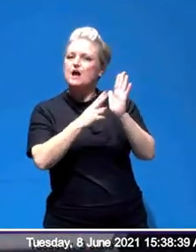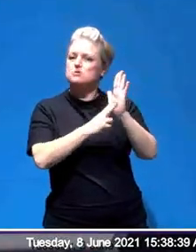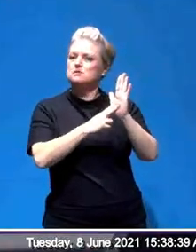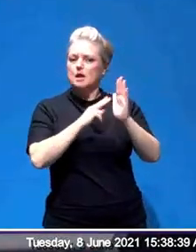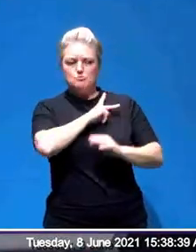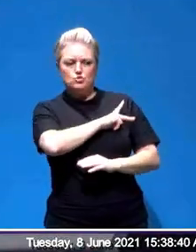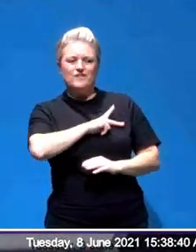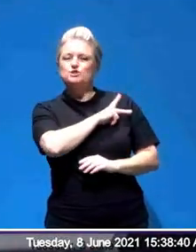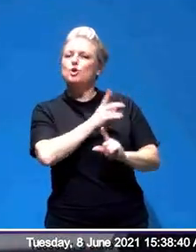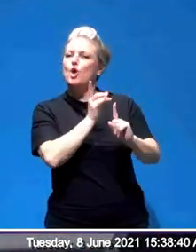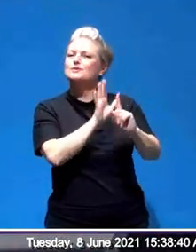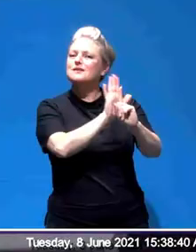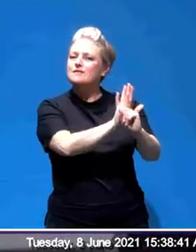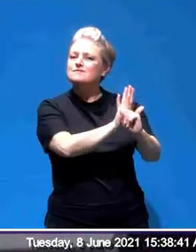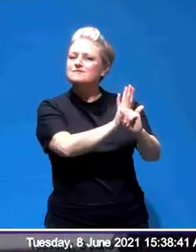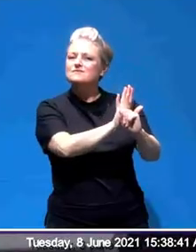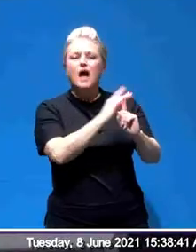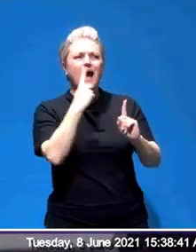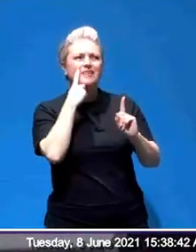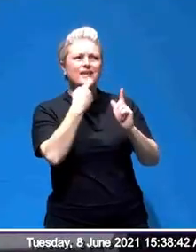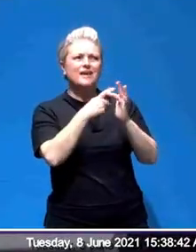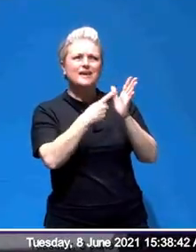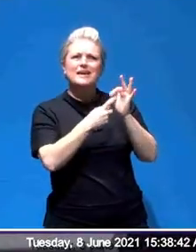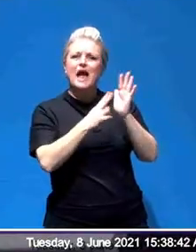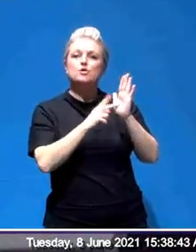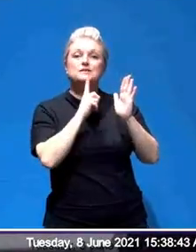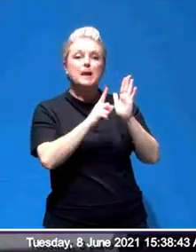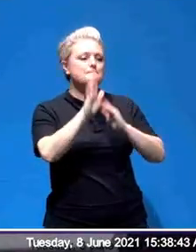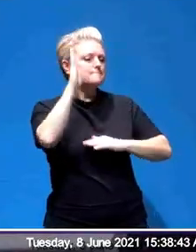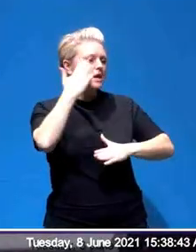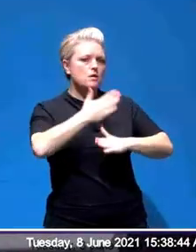Karen, as I think she mentioned, worked for Purple Orange and she was very